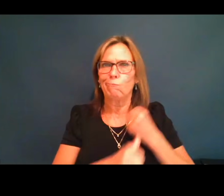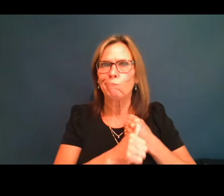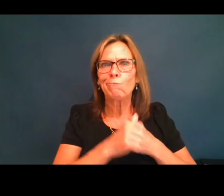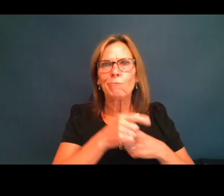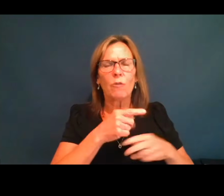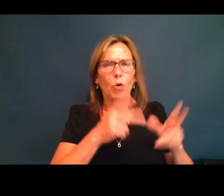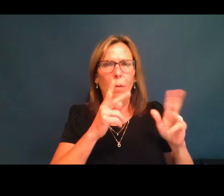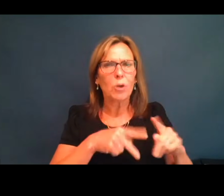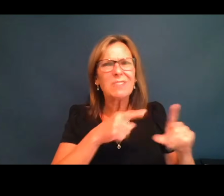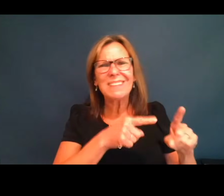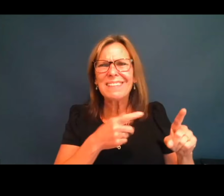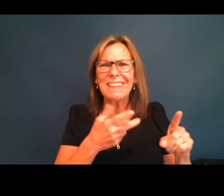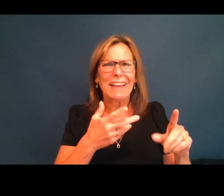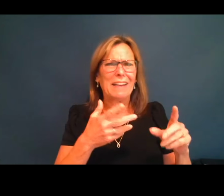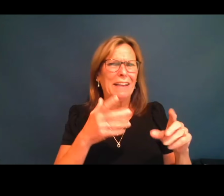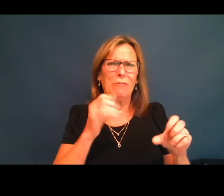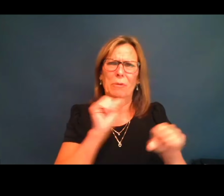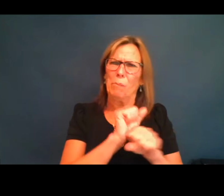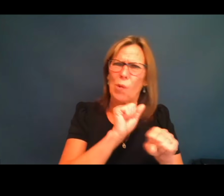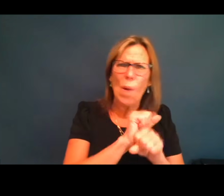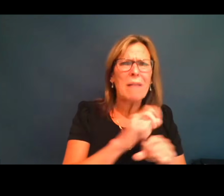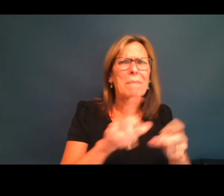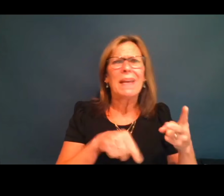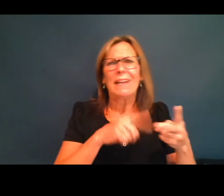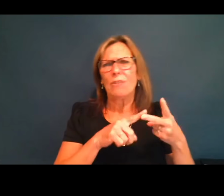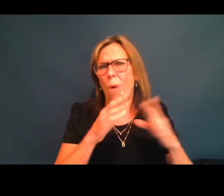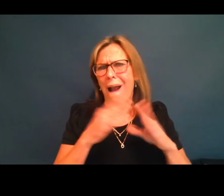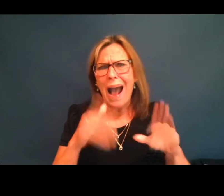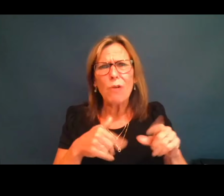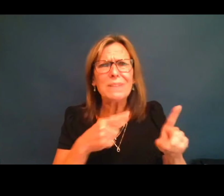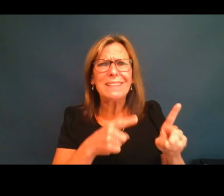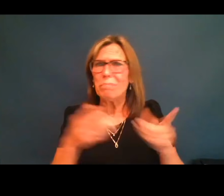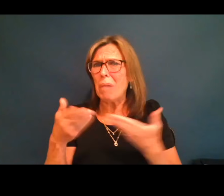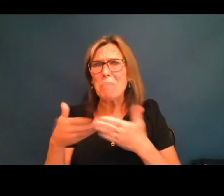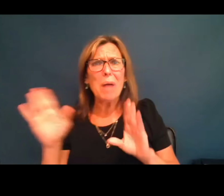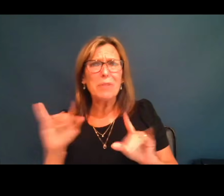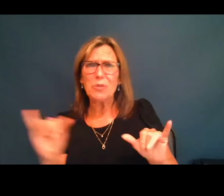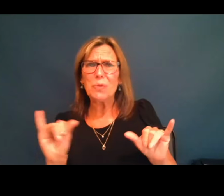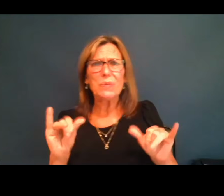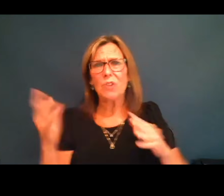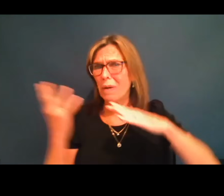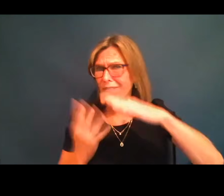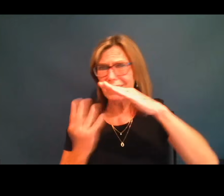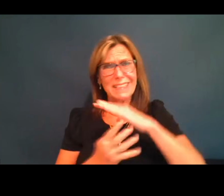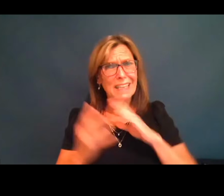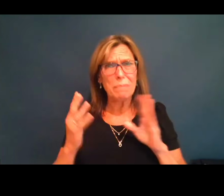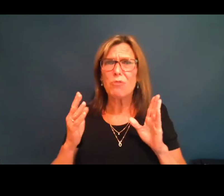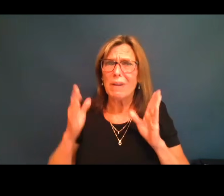public accommodations as well, if there's an immigrant who says they're going to file a complaint then they're threatened with deportation, that can be something that we